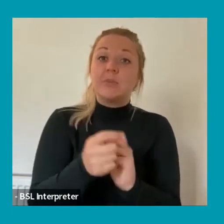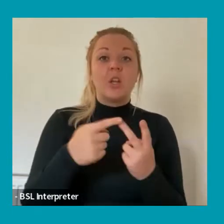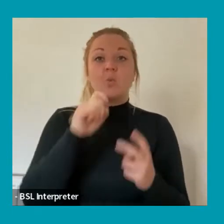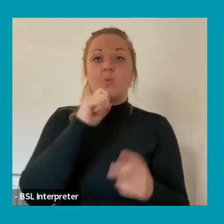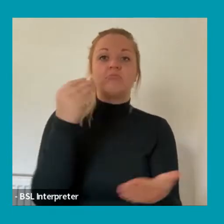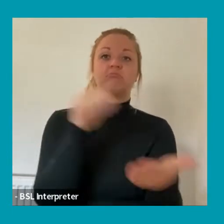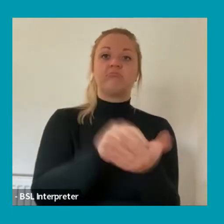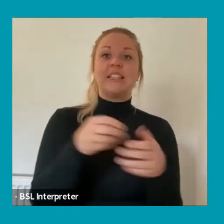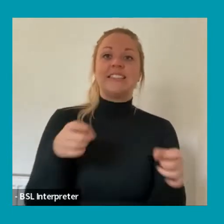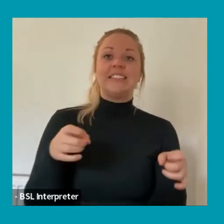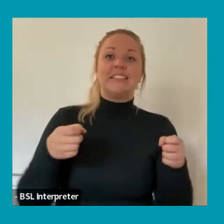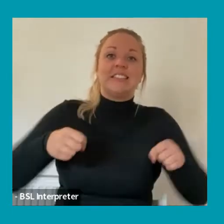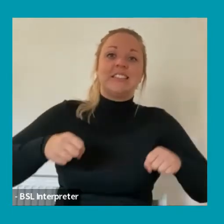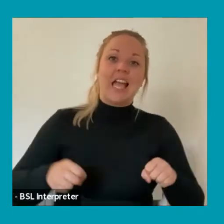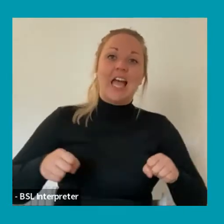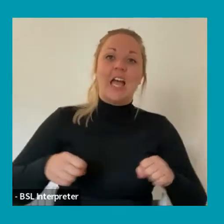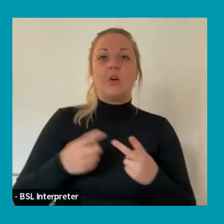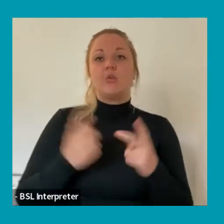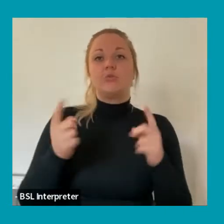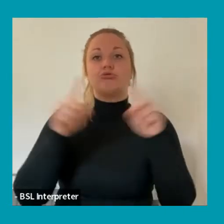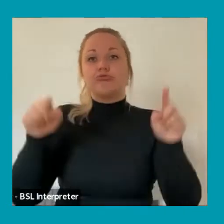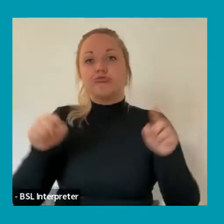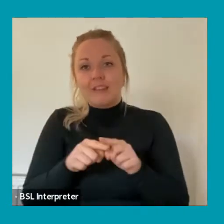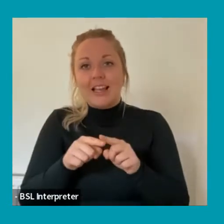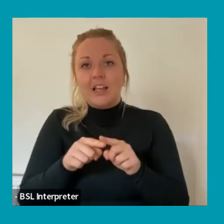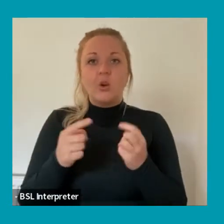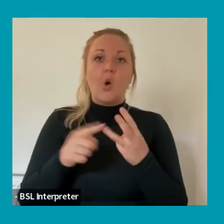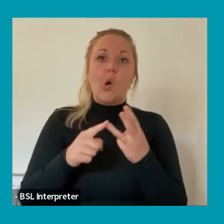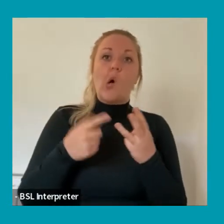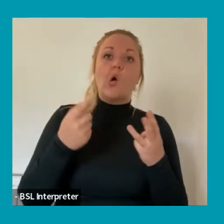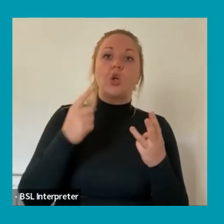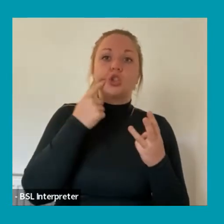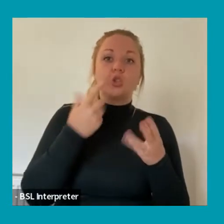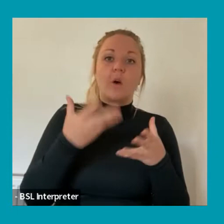" We couldn't pick out how many of anything we were doing.